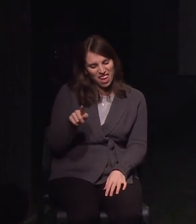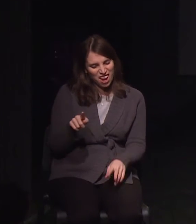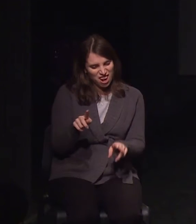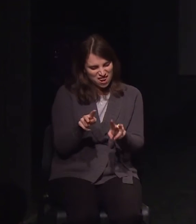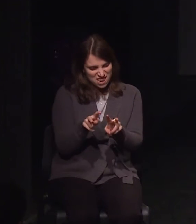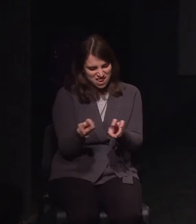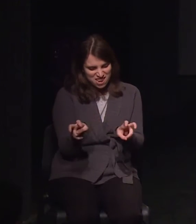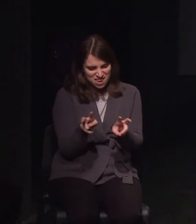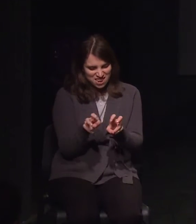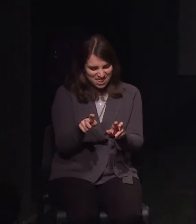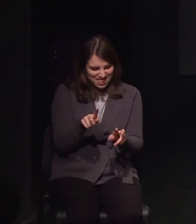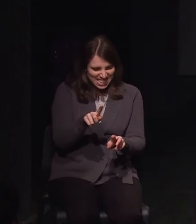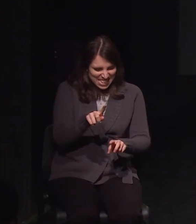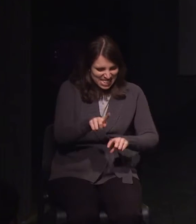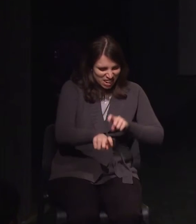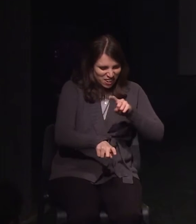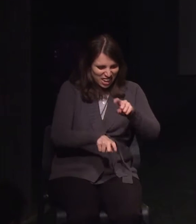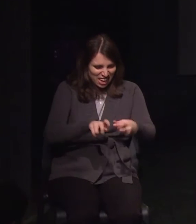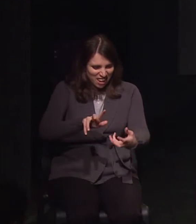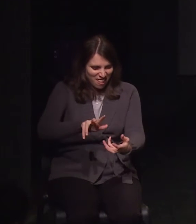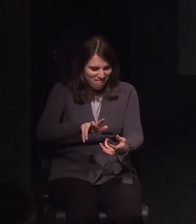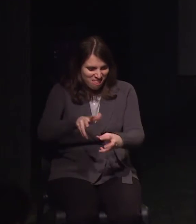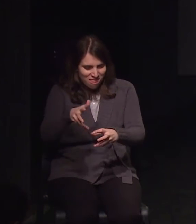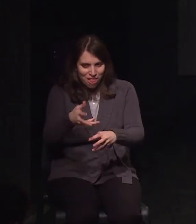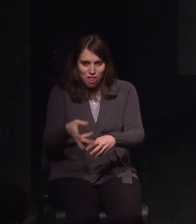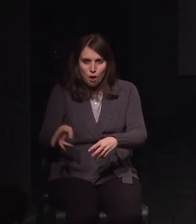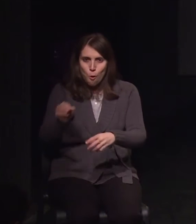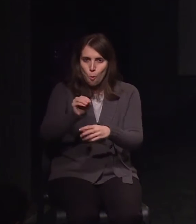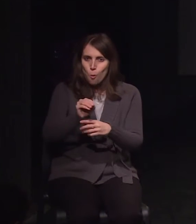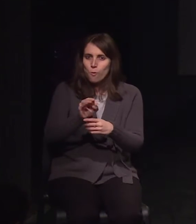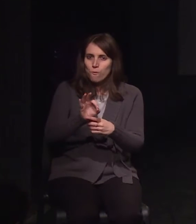They are finding ways to actually be a part of what I’m describing.